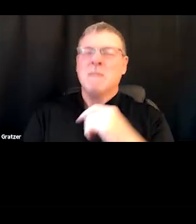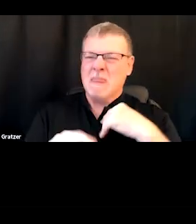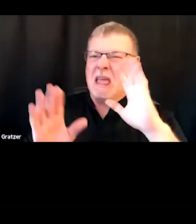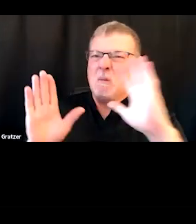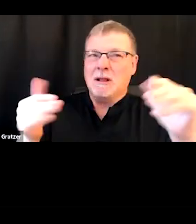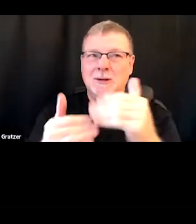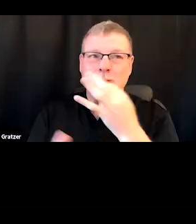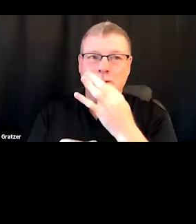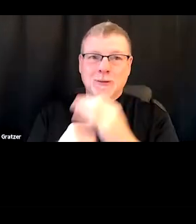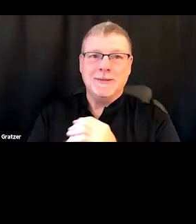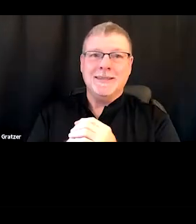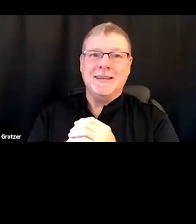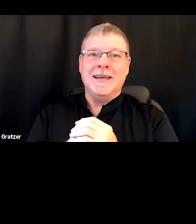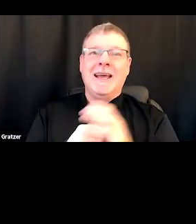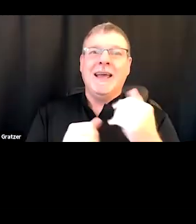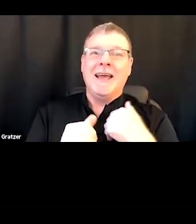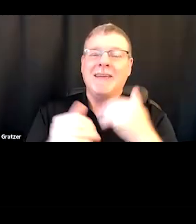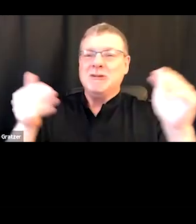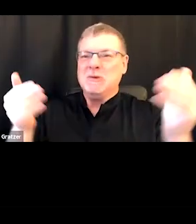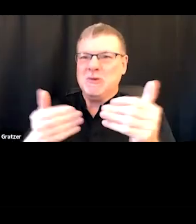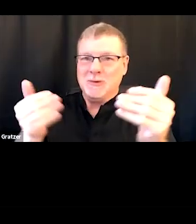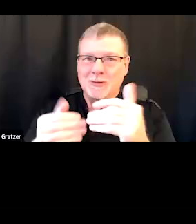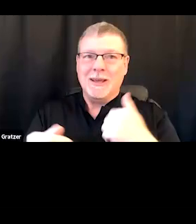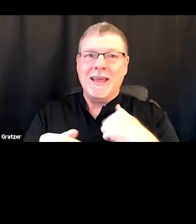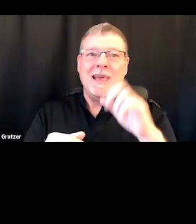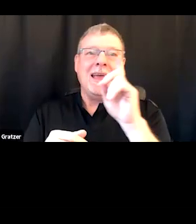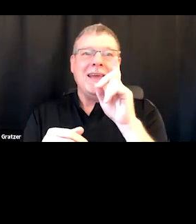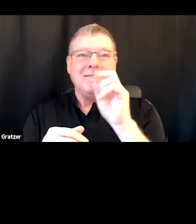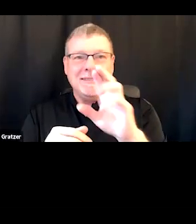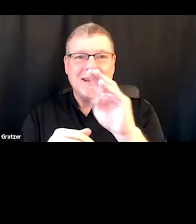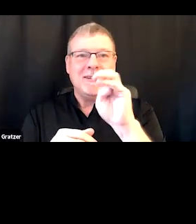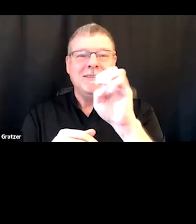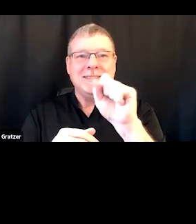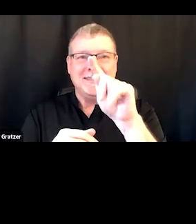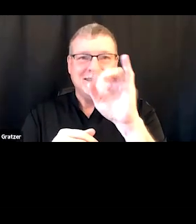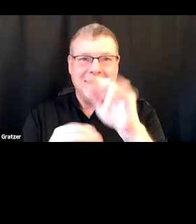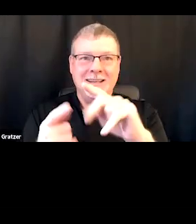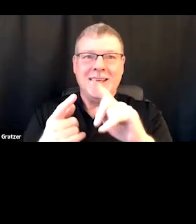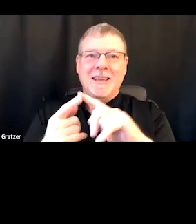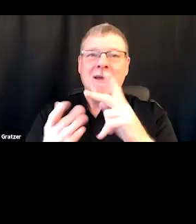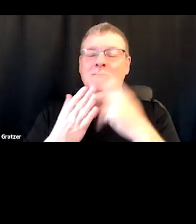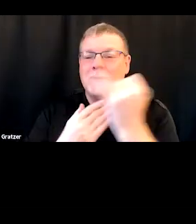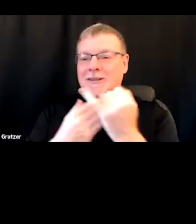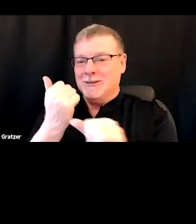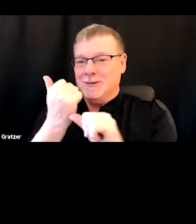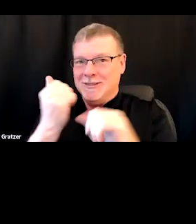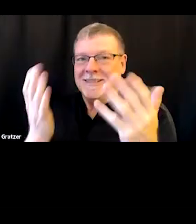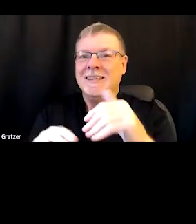First, I have a couple of introductory items to review. I'm Dr. Melissa Stein, a senior project associate at Policy Research Associates